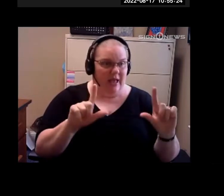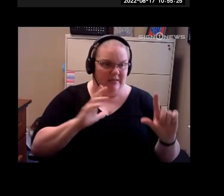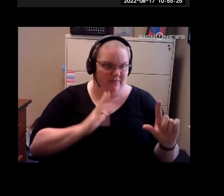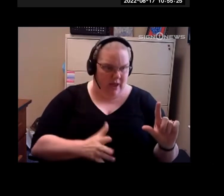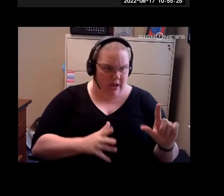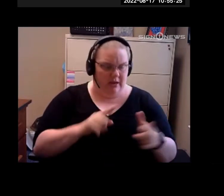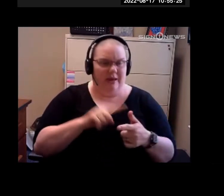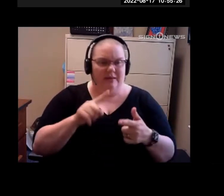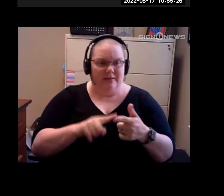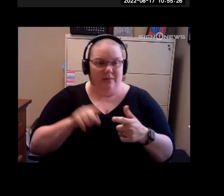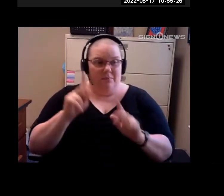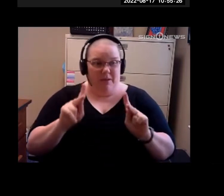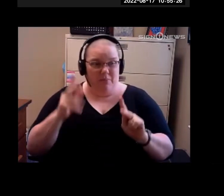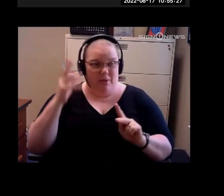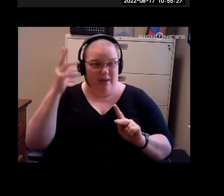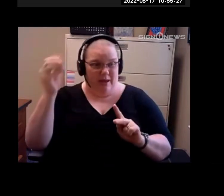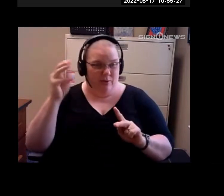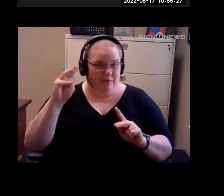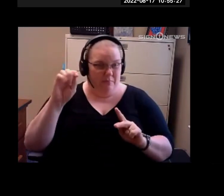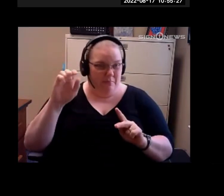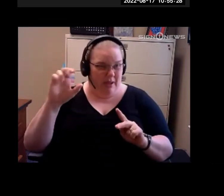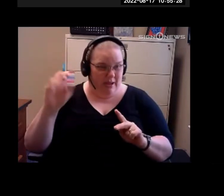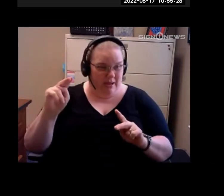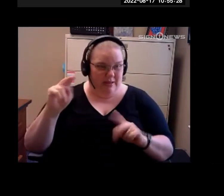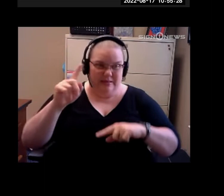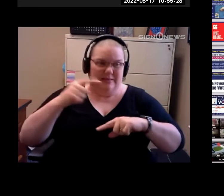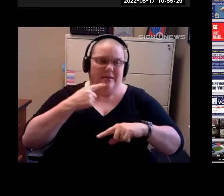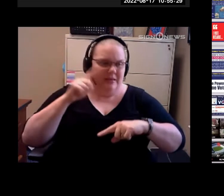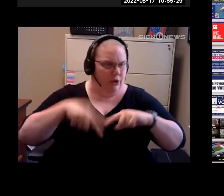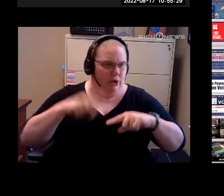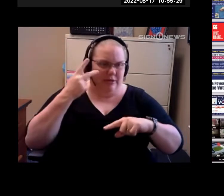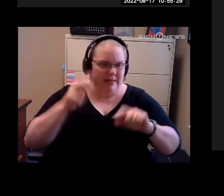said the people out of making said that they couldn't see the slide um